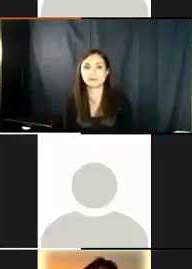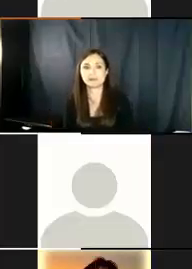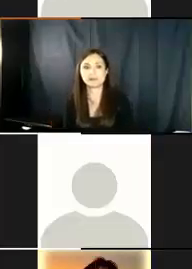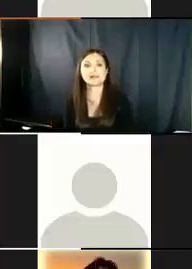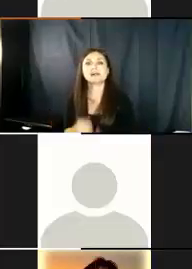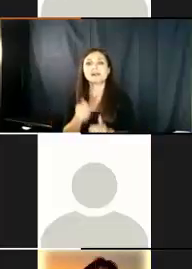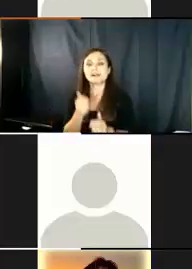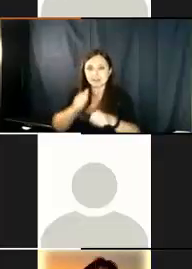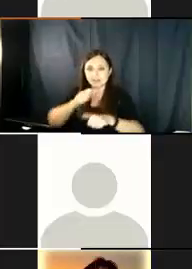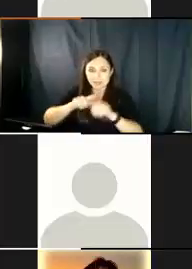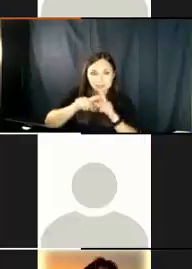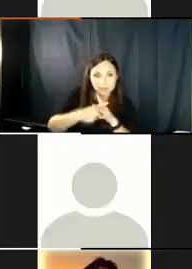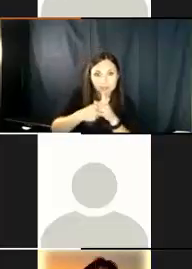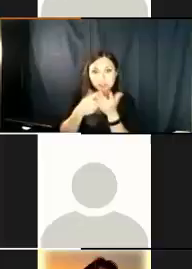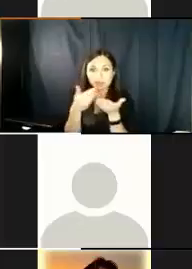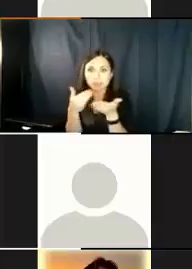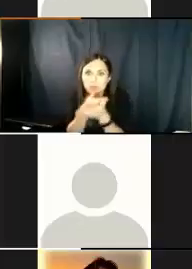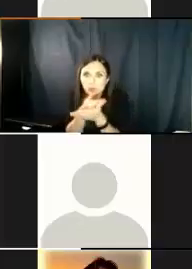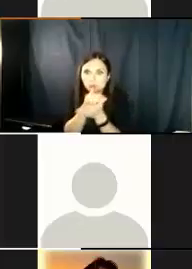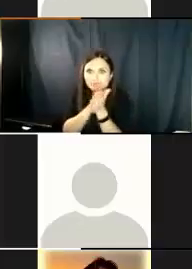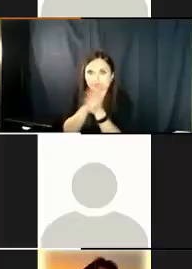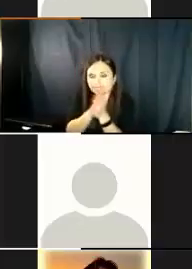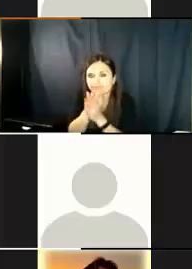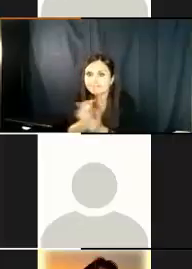Anytime we're starting on a new journey, and we're going to use a metaphor of a car or